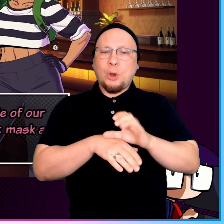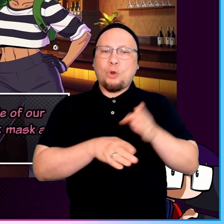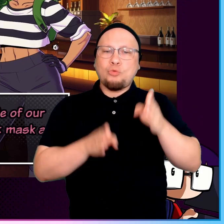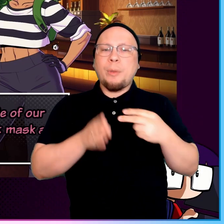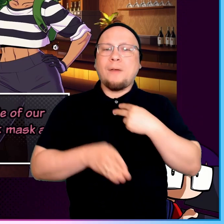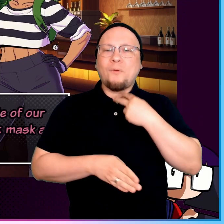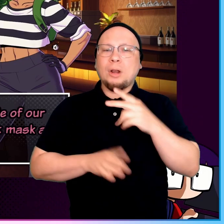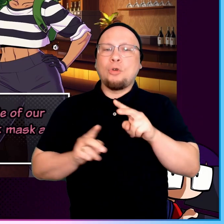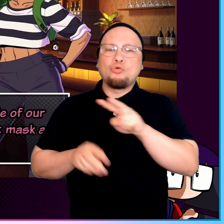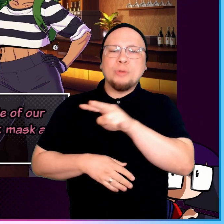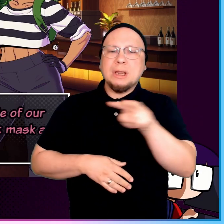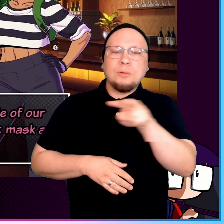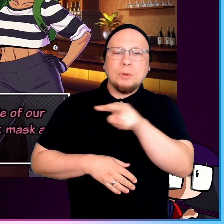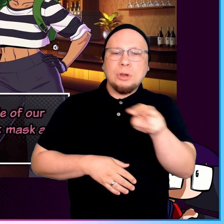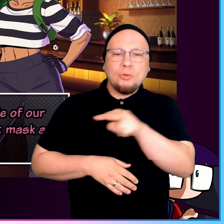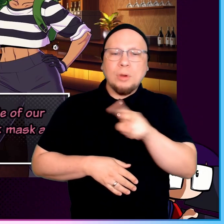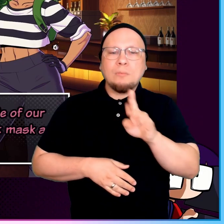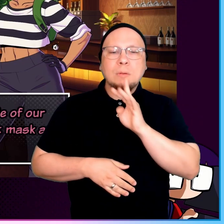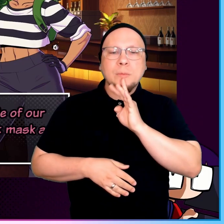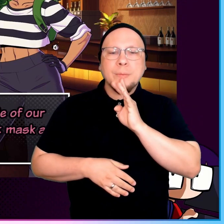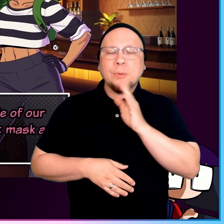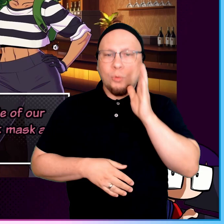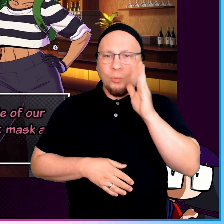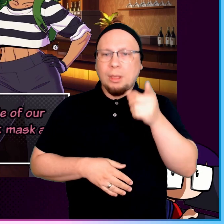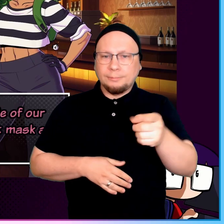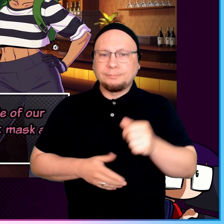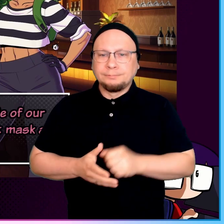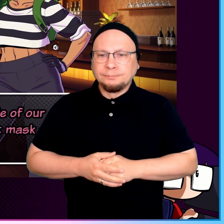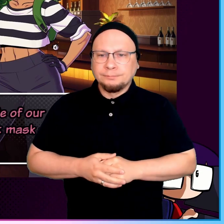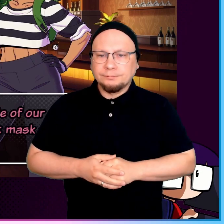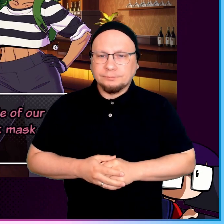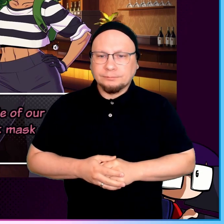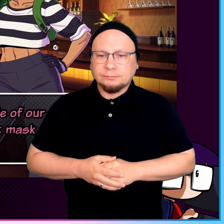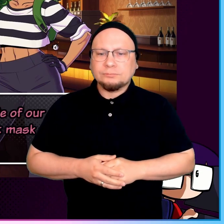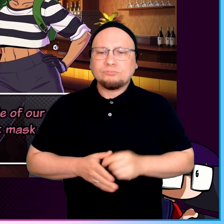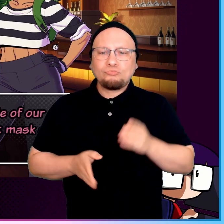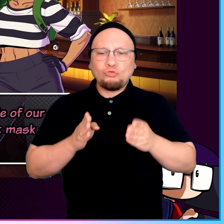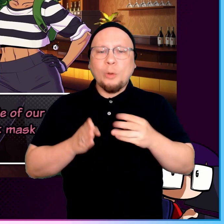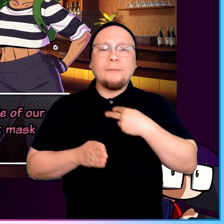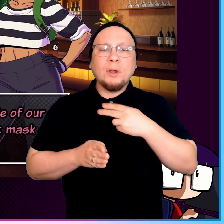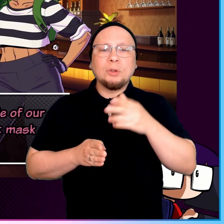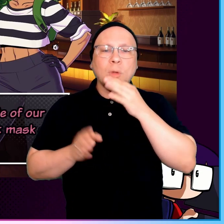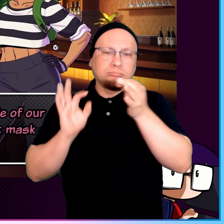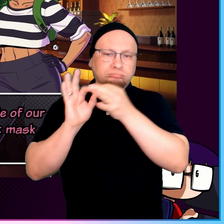In this mode extra narration is used to describe imagery, and user interfaces are streamlined.